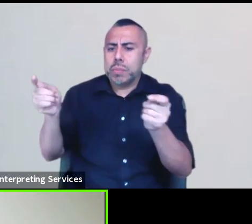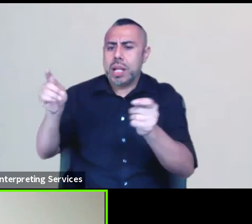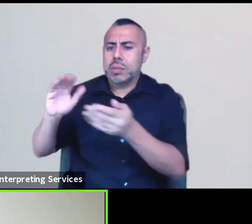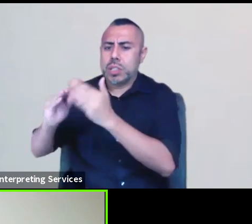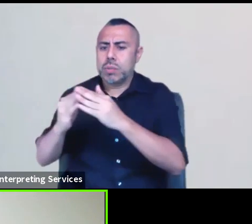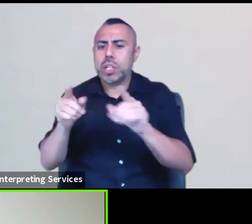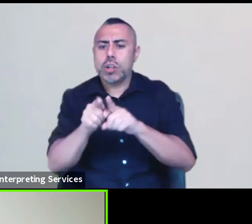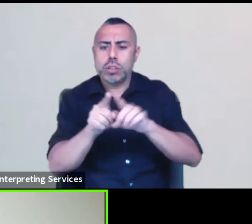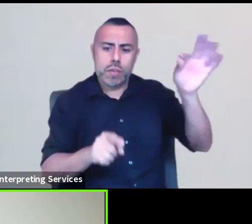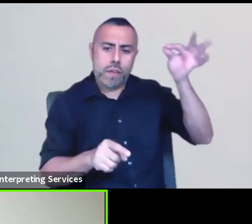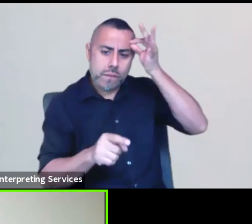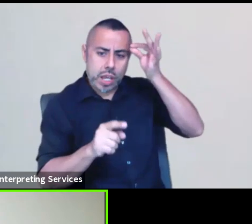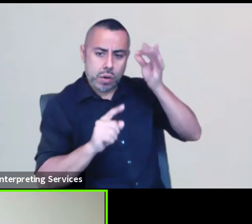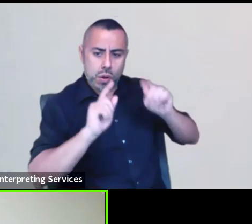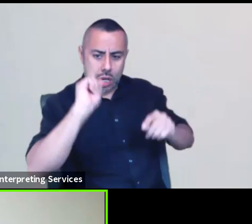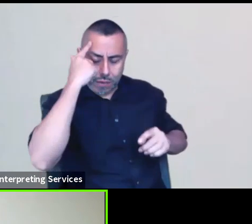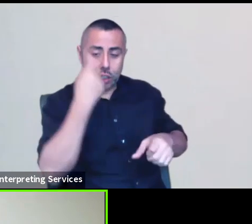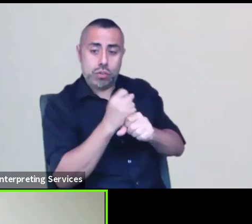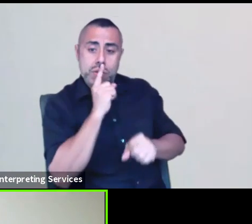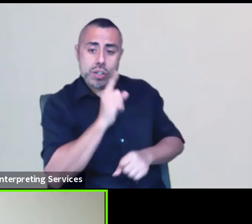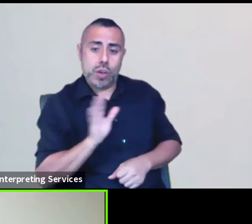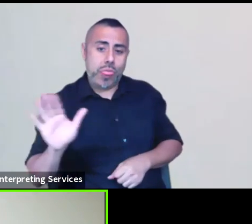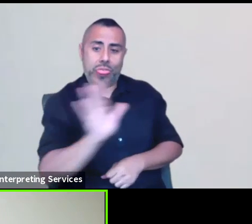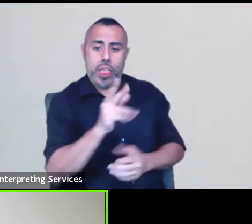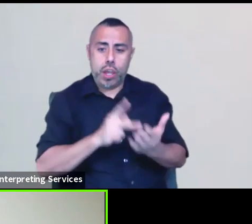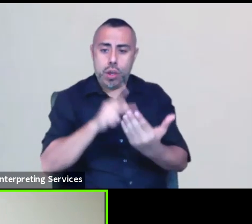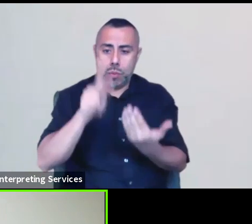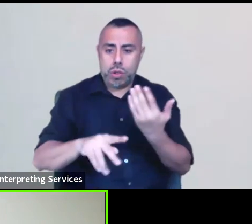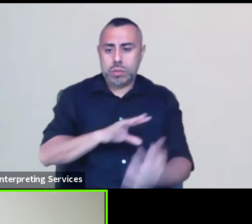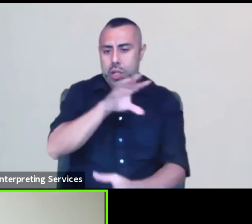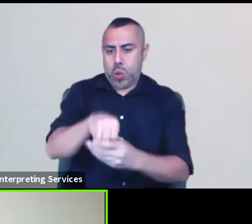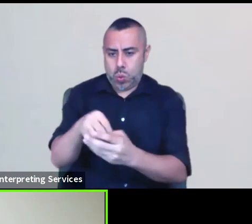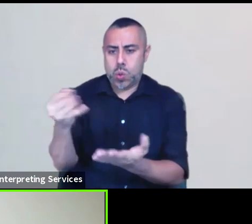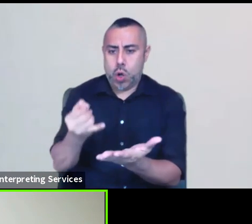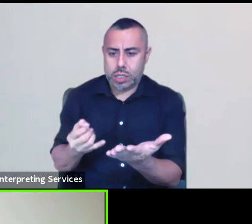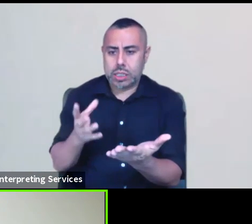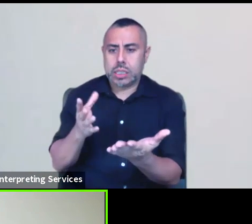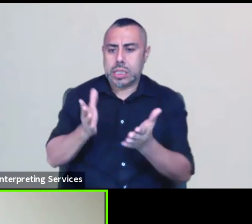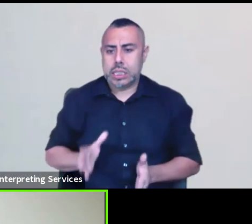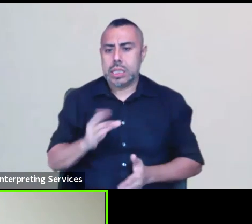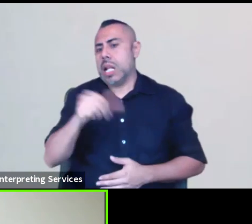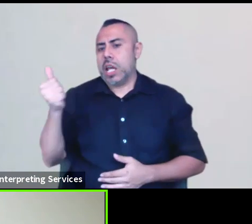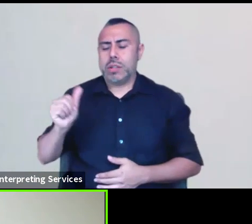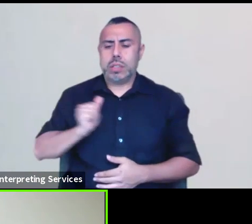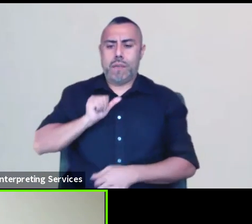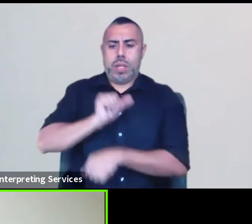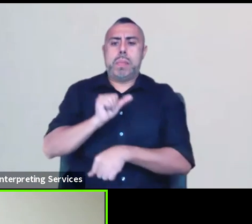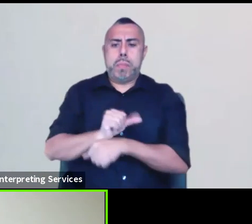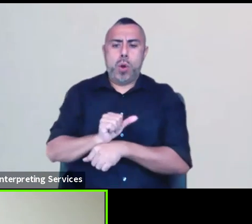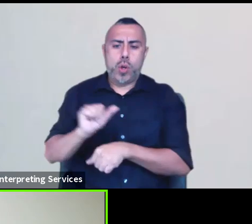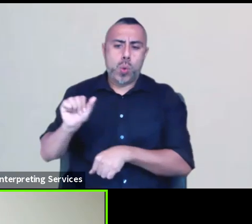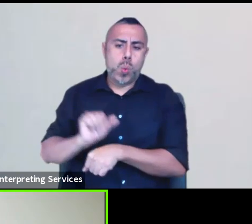to ensure that their programs include artists and other self-employed workers. CERF+ has at its founding mission